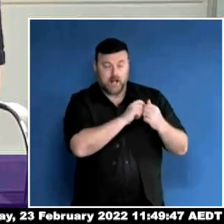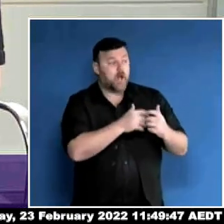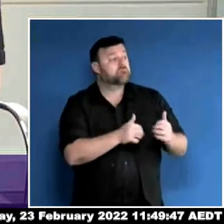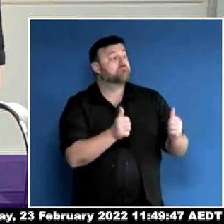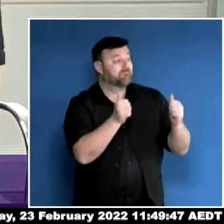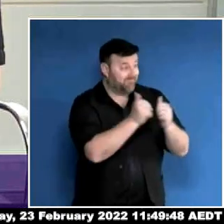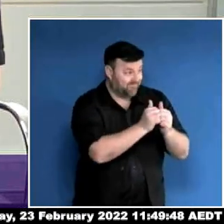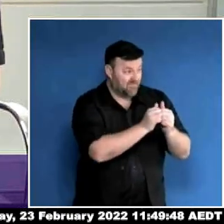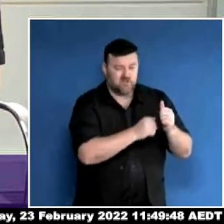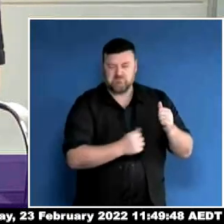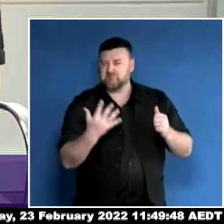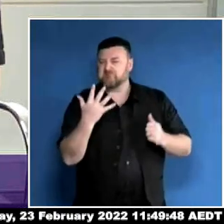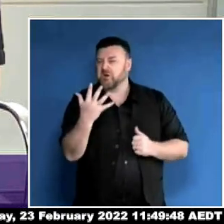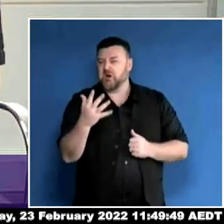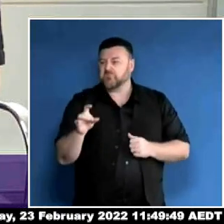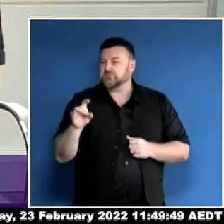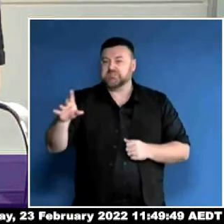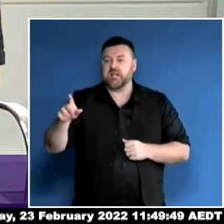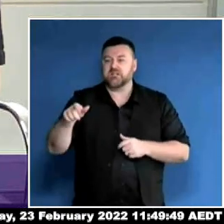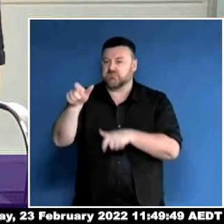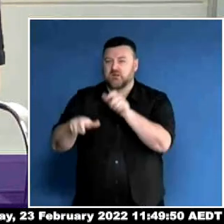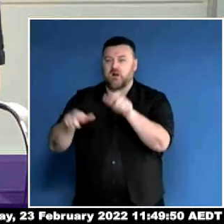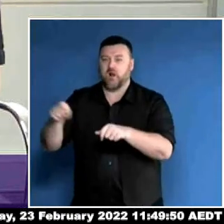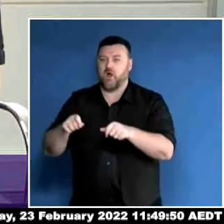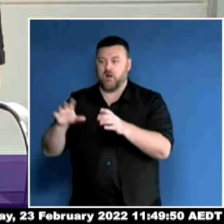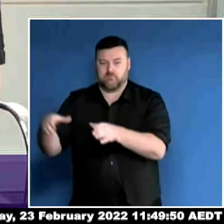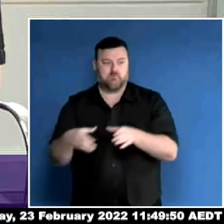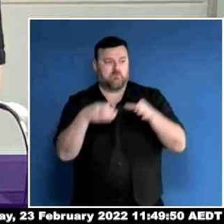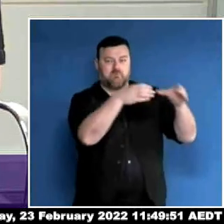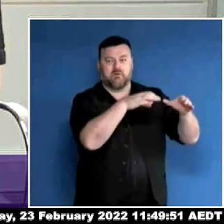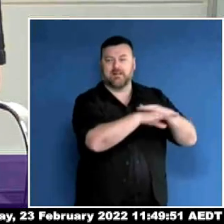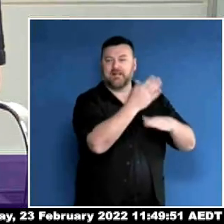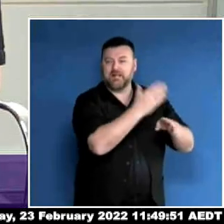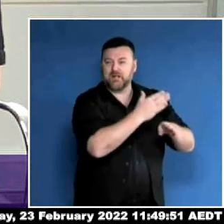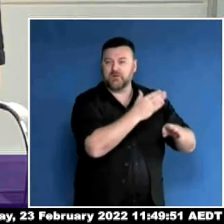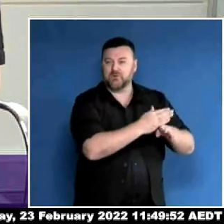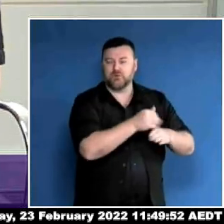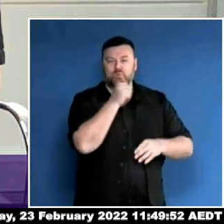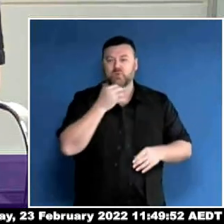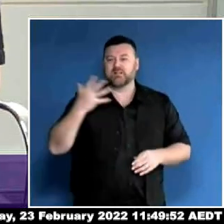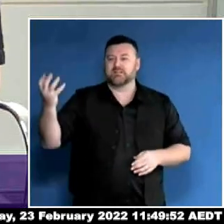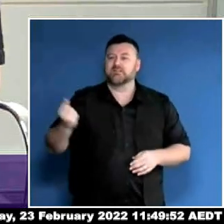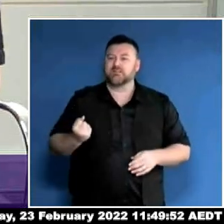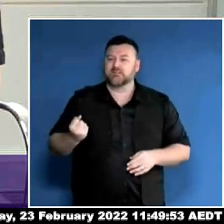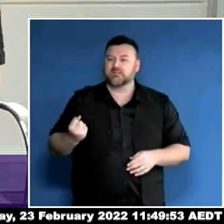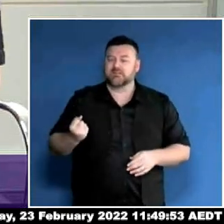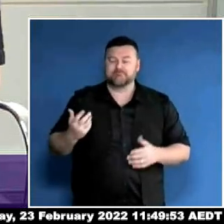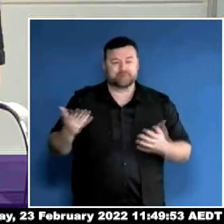weren't listening to disabled young people and that DES's don't seem to be in a broad range of industries to help place.